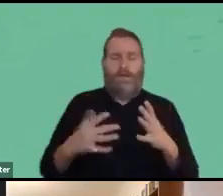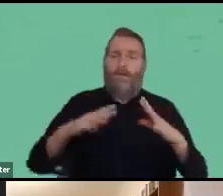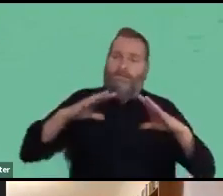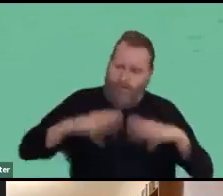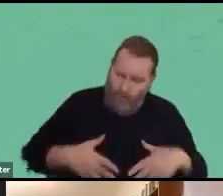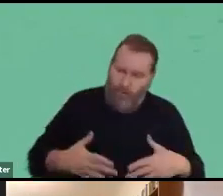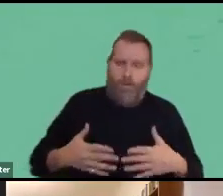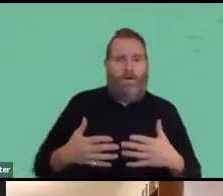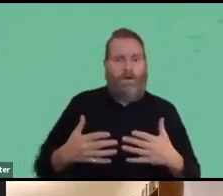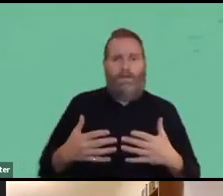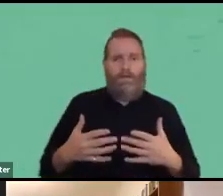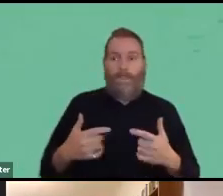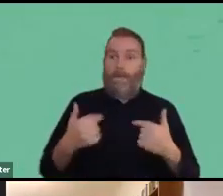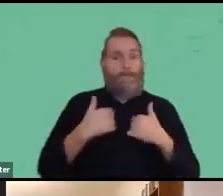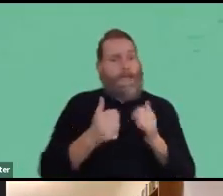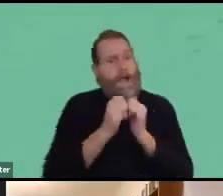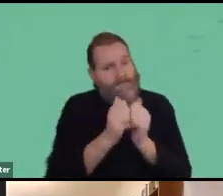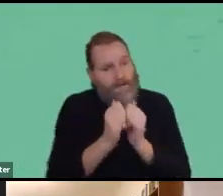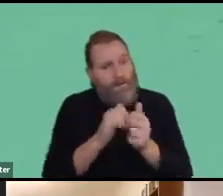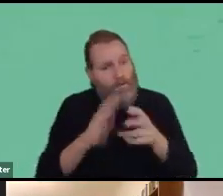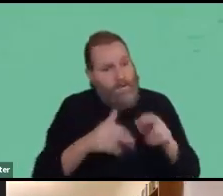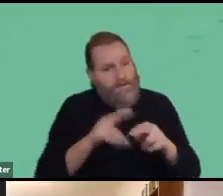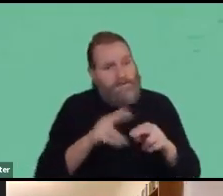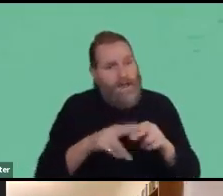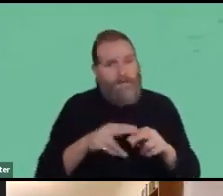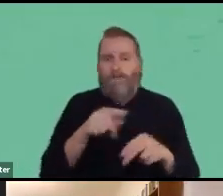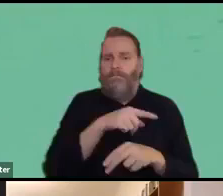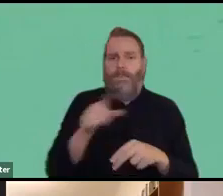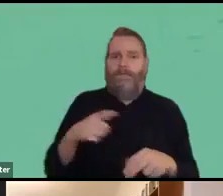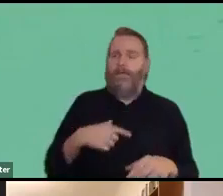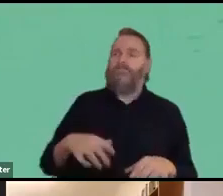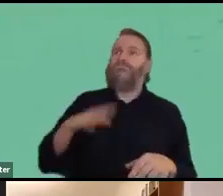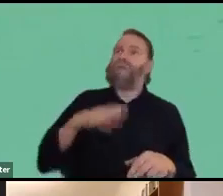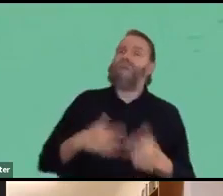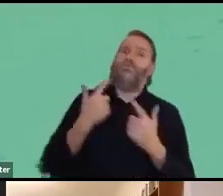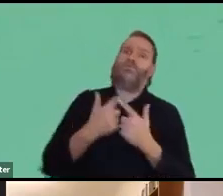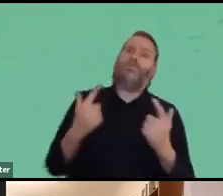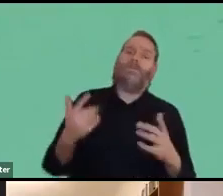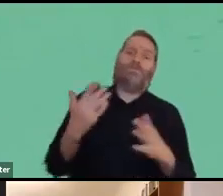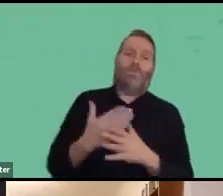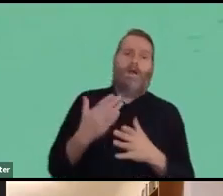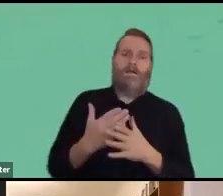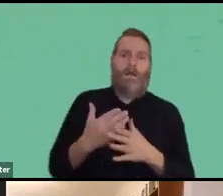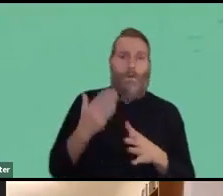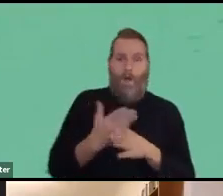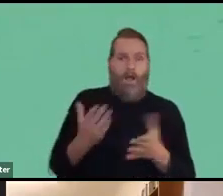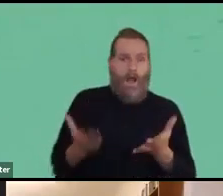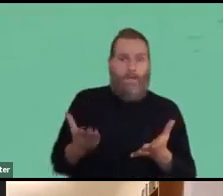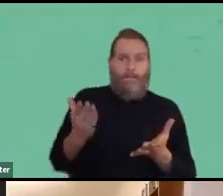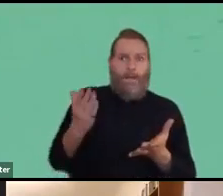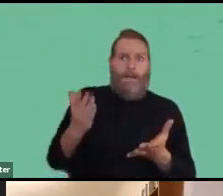who values them now. So again just really telling isn't it about the situation we find ourselves in